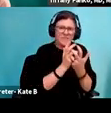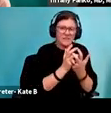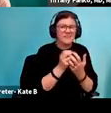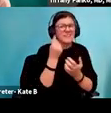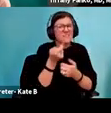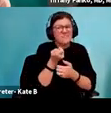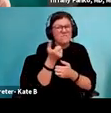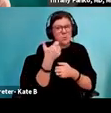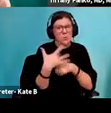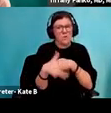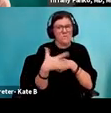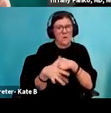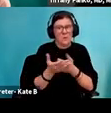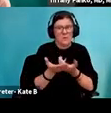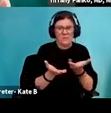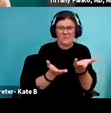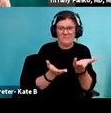Anyone have a response to that?